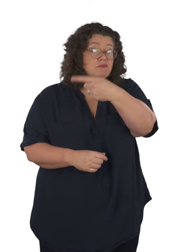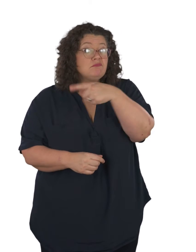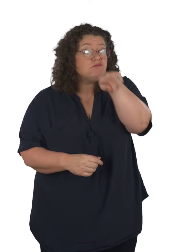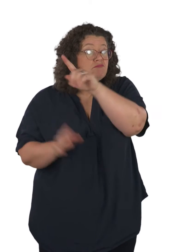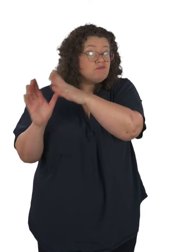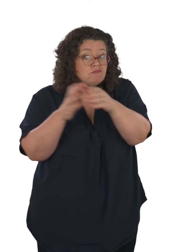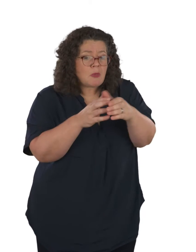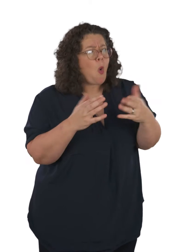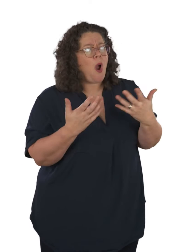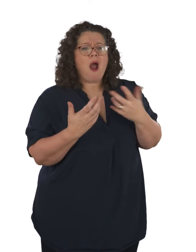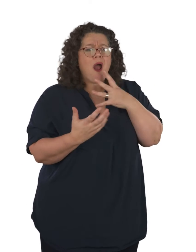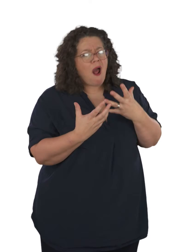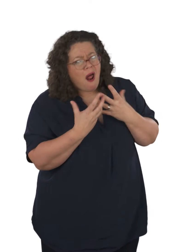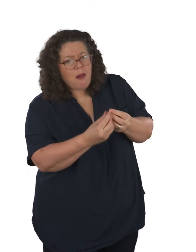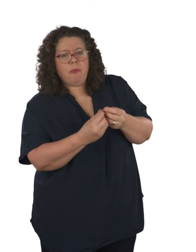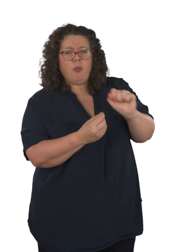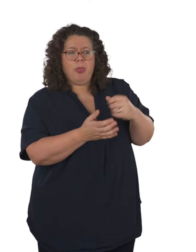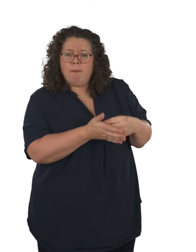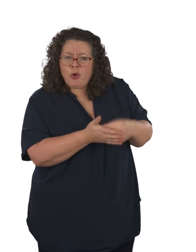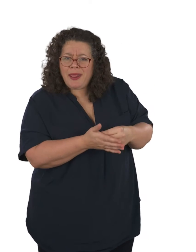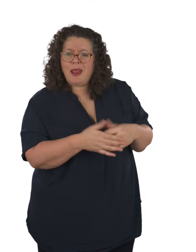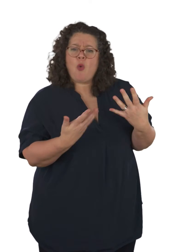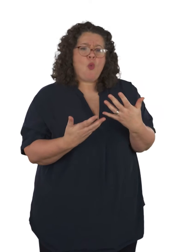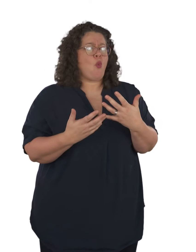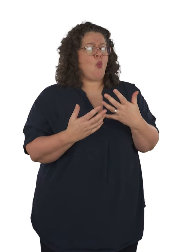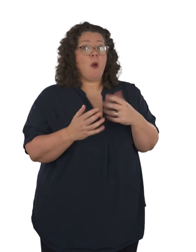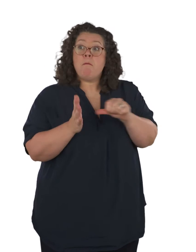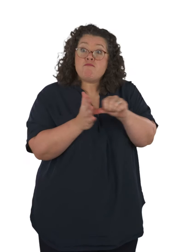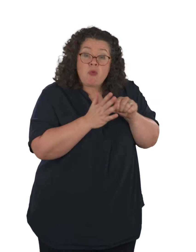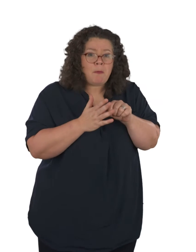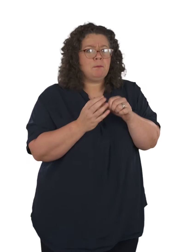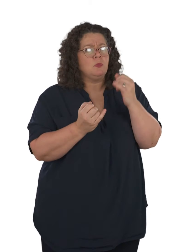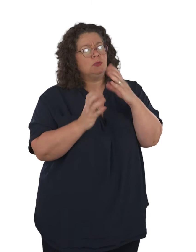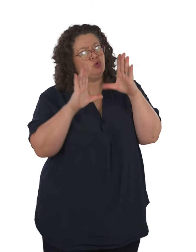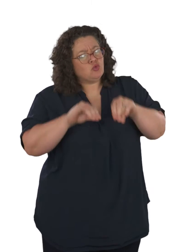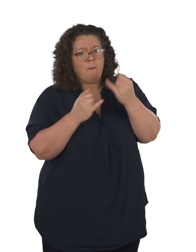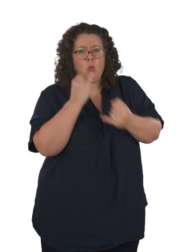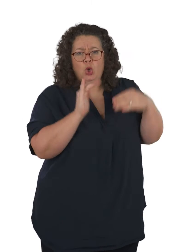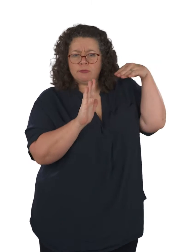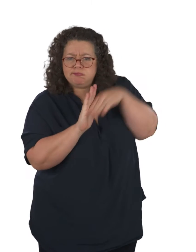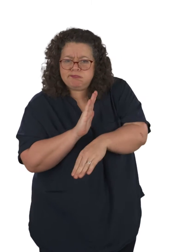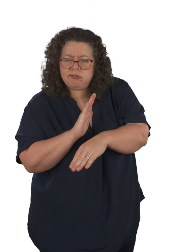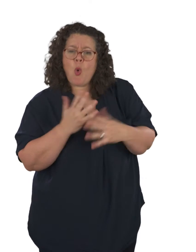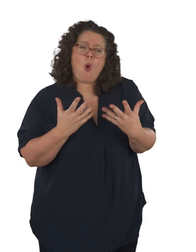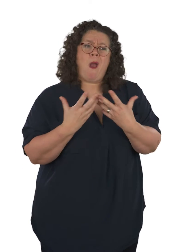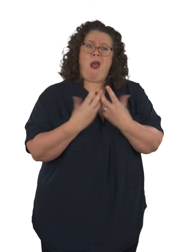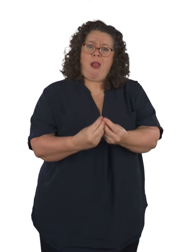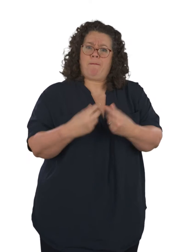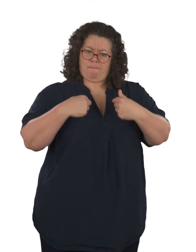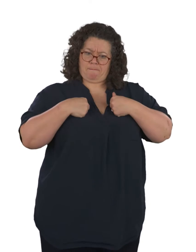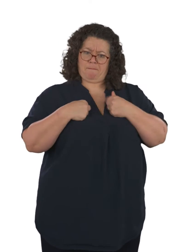They can report elsewhere how to get help with money, how to stop problems getting worse,